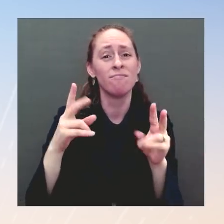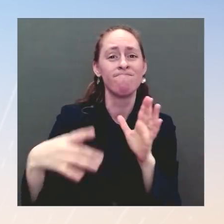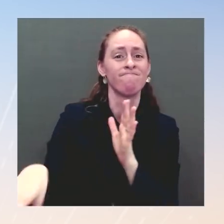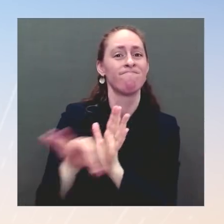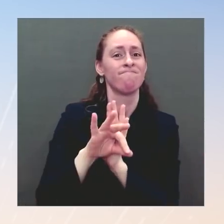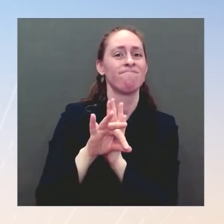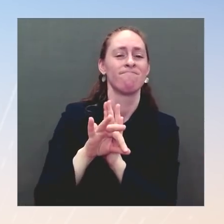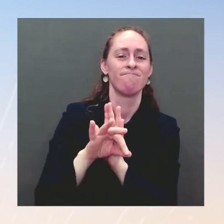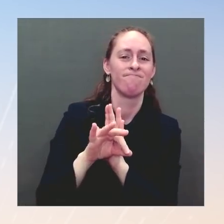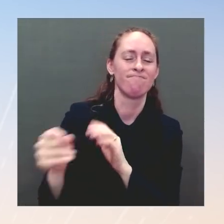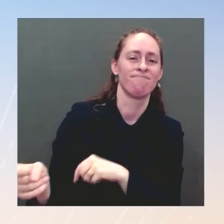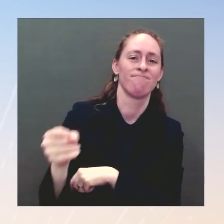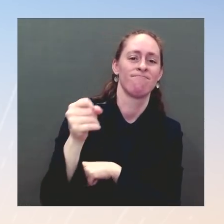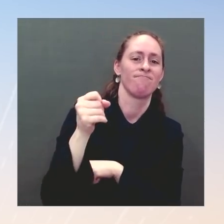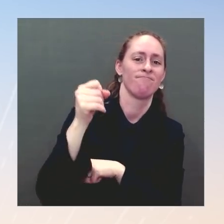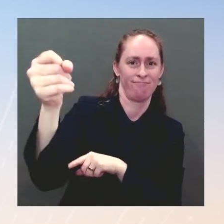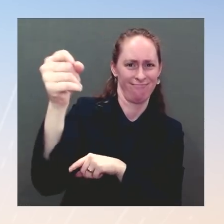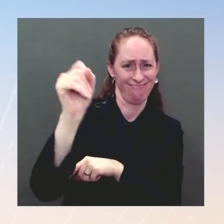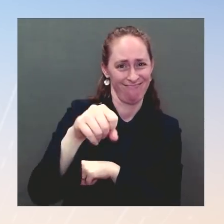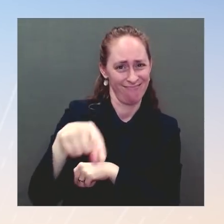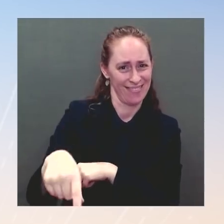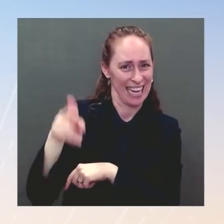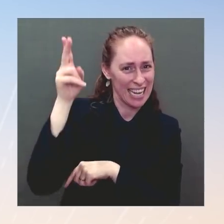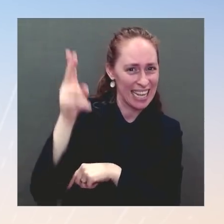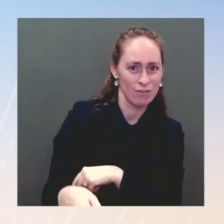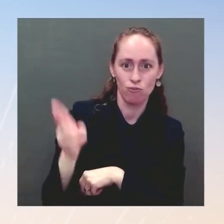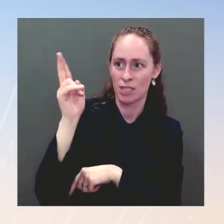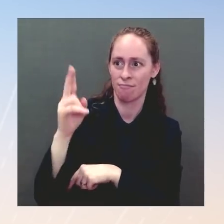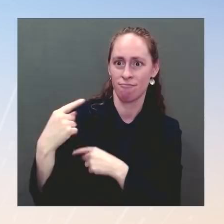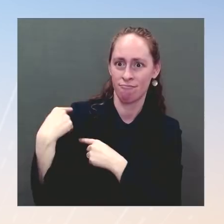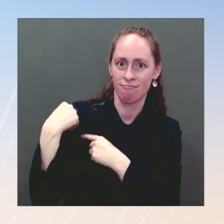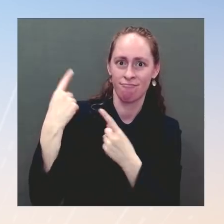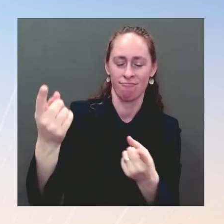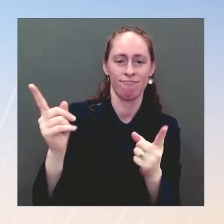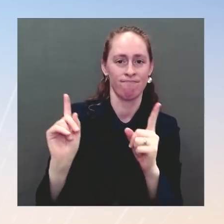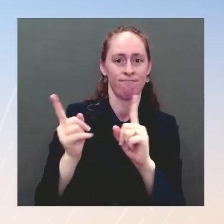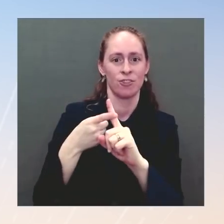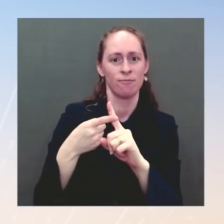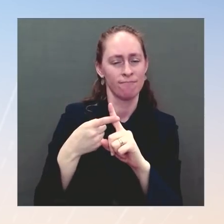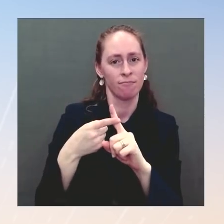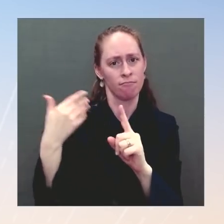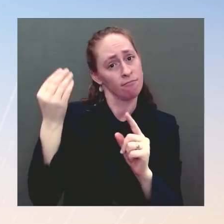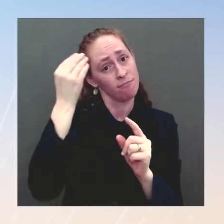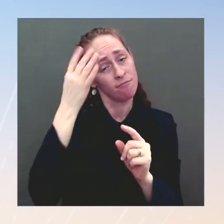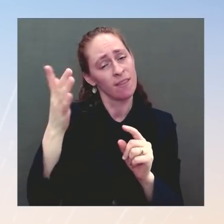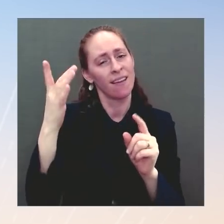He has -- feels there's tremendous honor in that. He takes the role that every President has in selecting